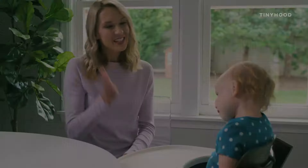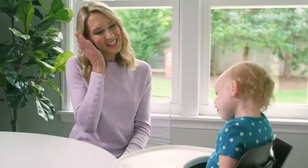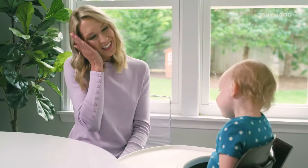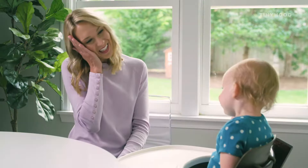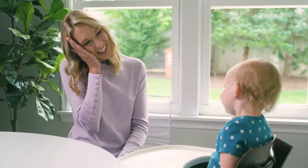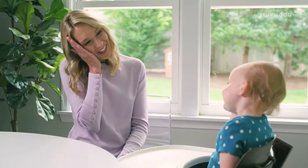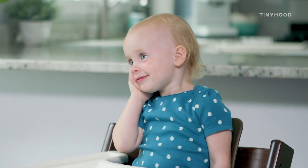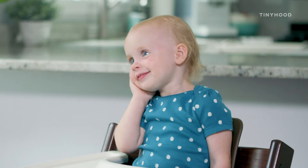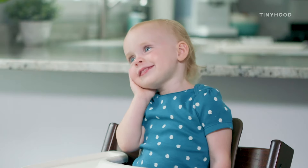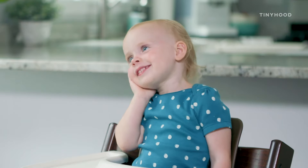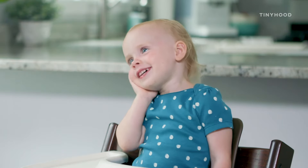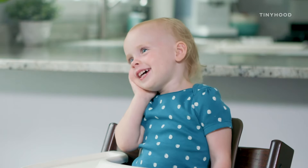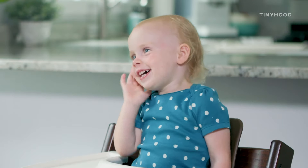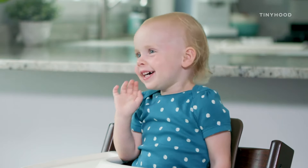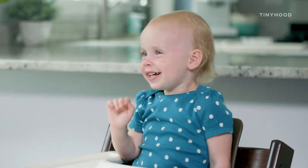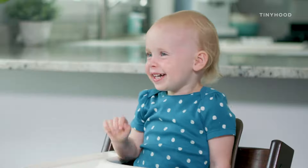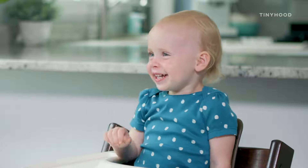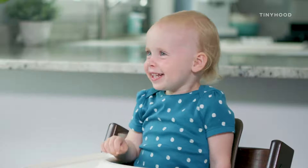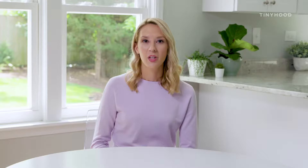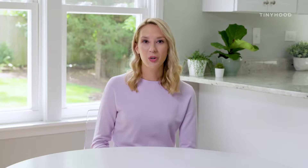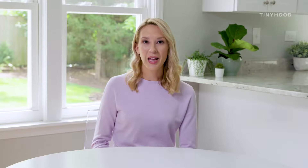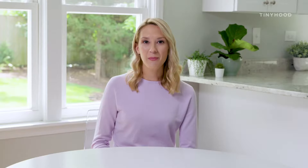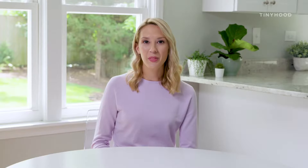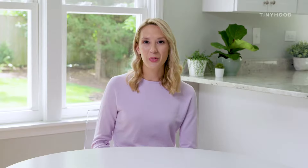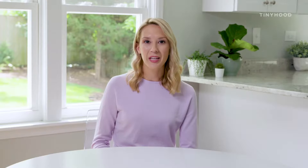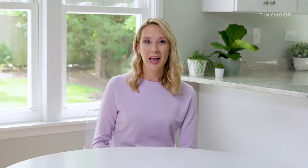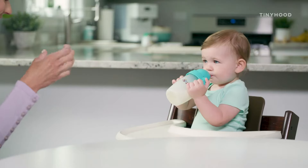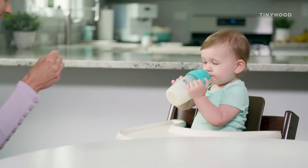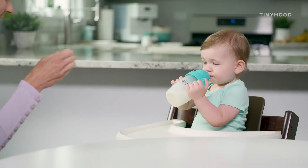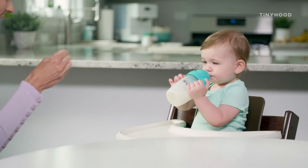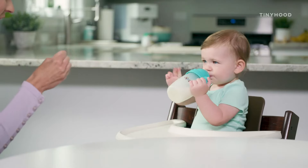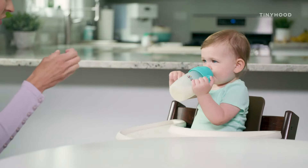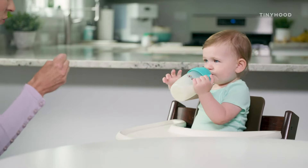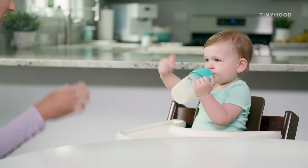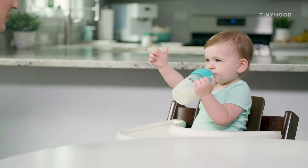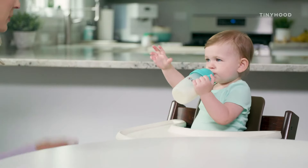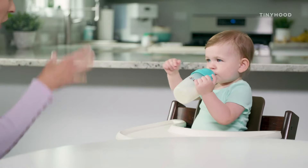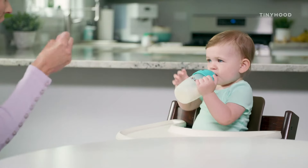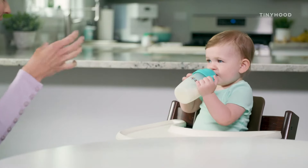Your ten-month old can tell you that she is sleepy. Your eight-month old can ask for milk when he's hungry.